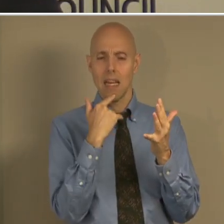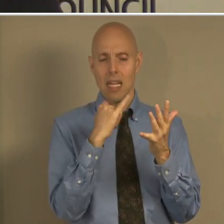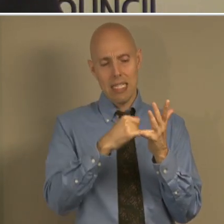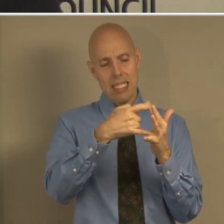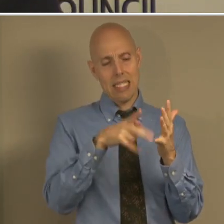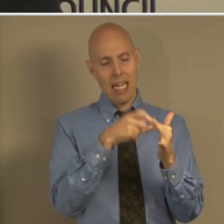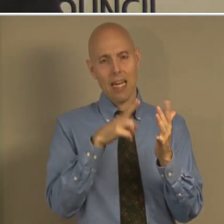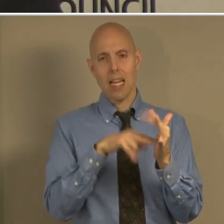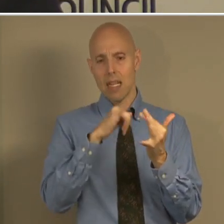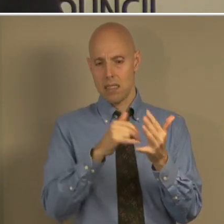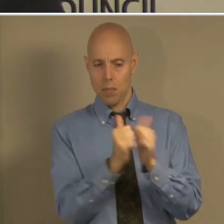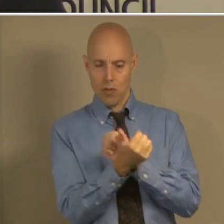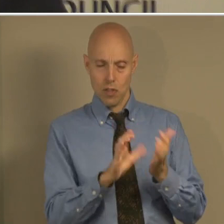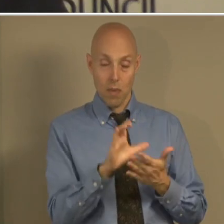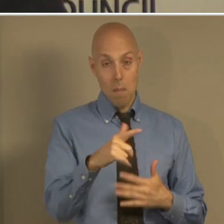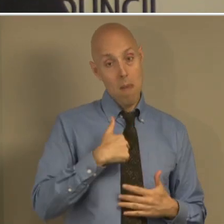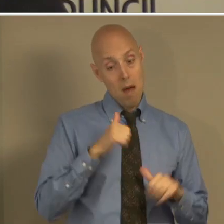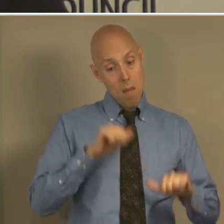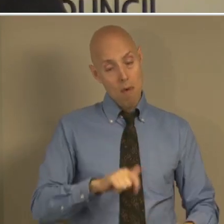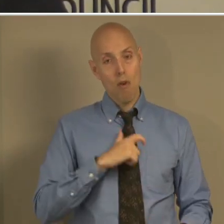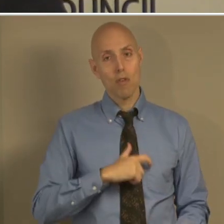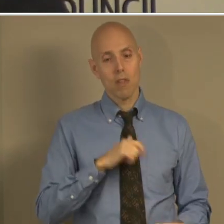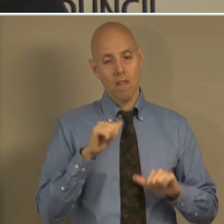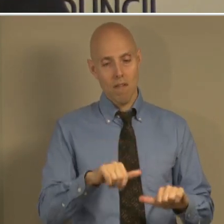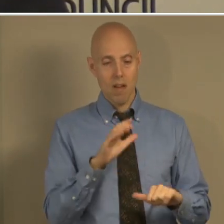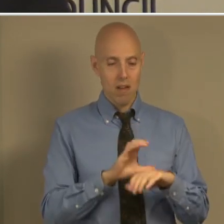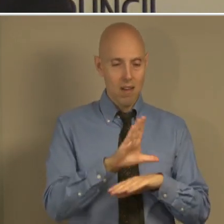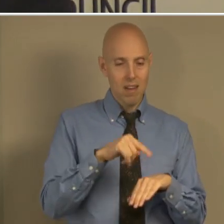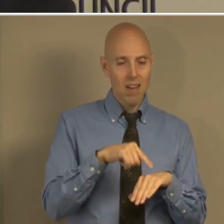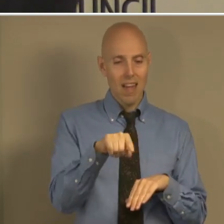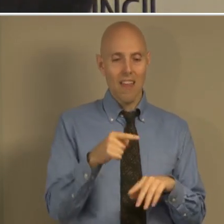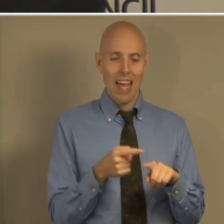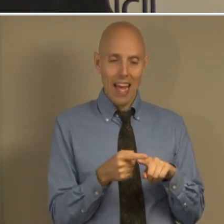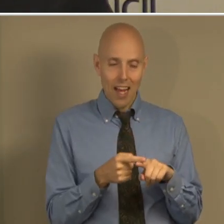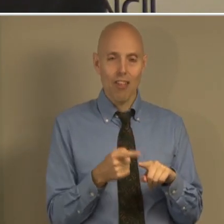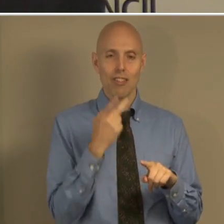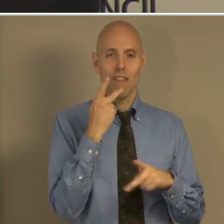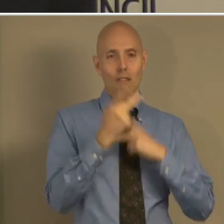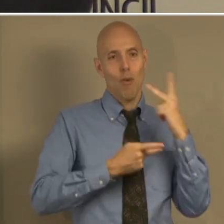And my favourite with increased funding for the English Folk Dance and Song Society,